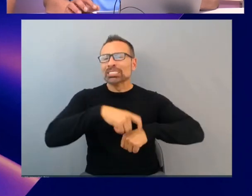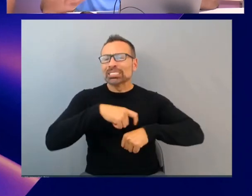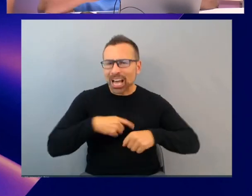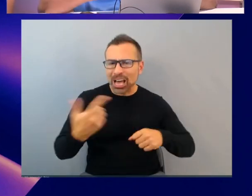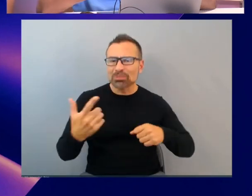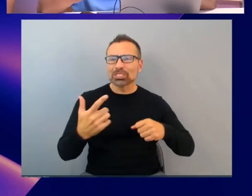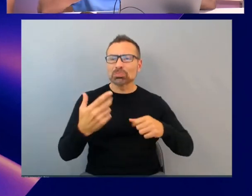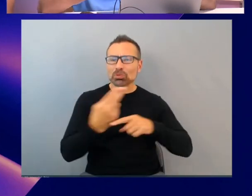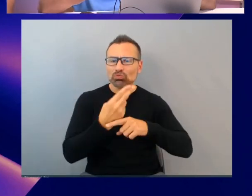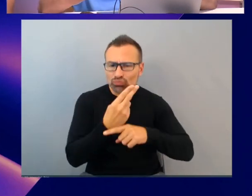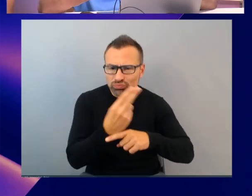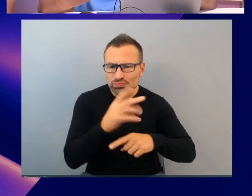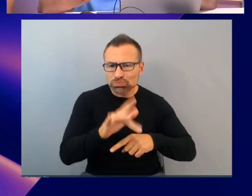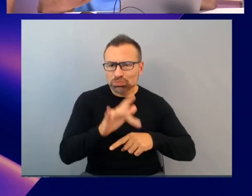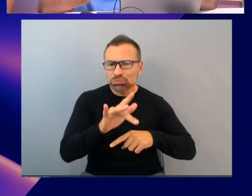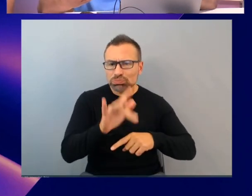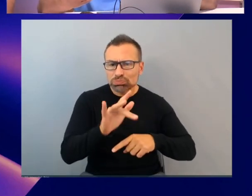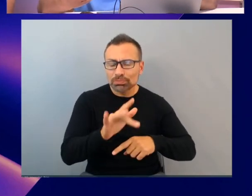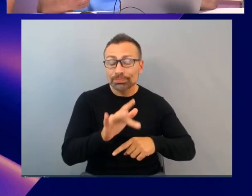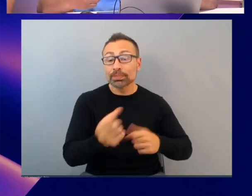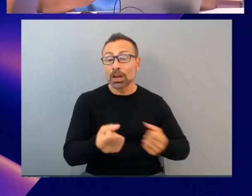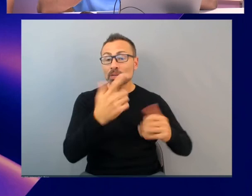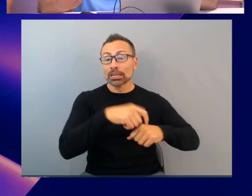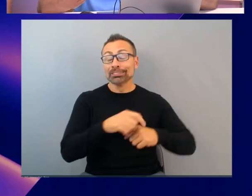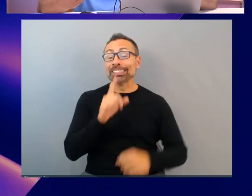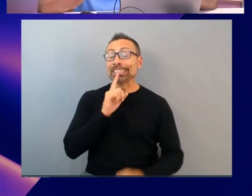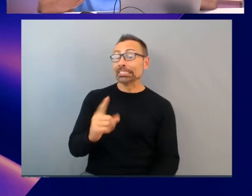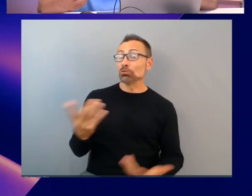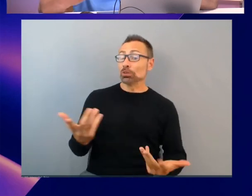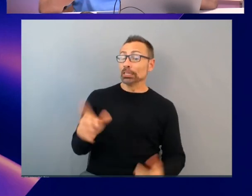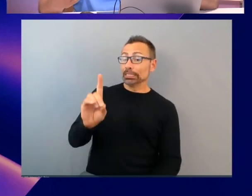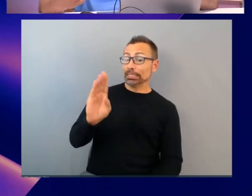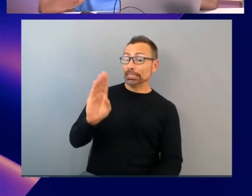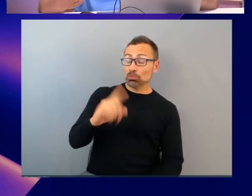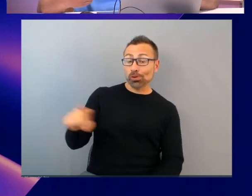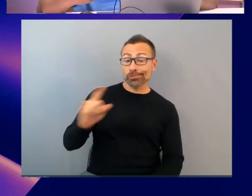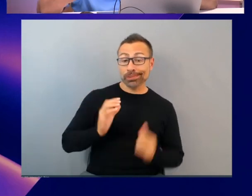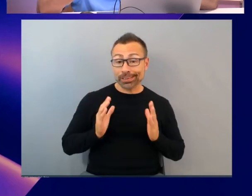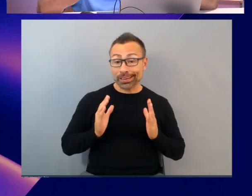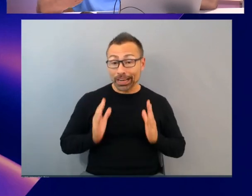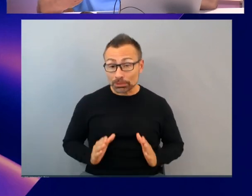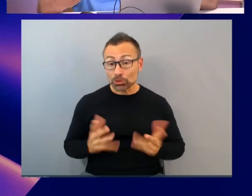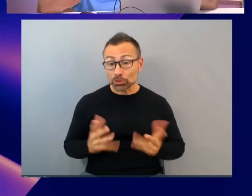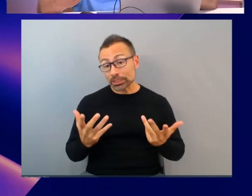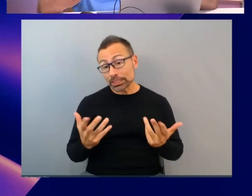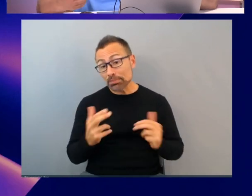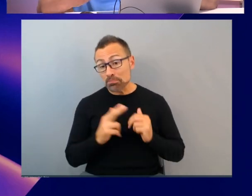Wonderful- - So this is kind of a dashboard, where customers, you can build the real-time dashboard,